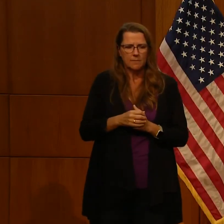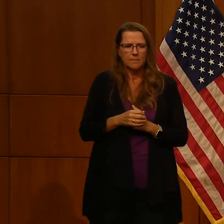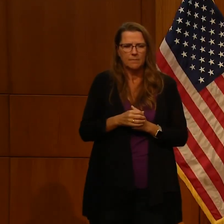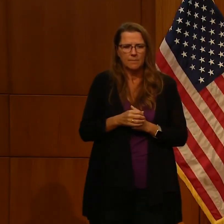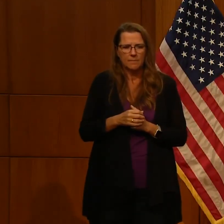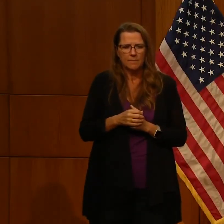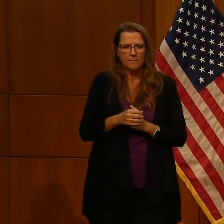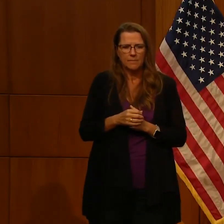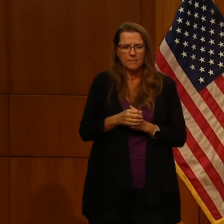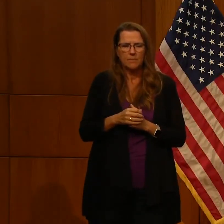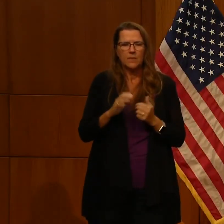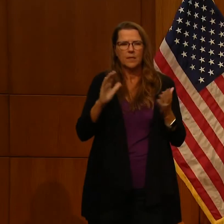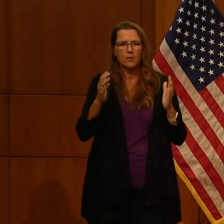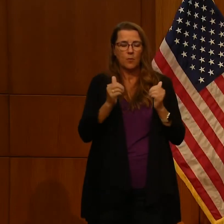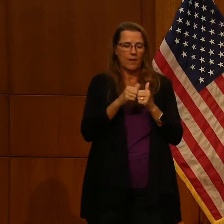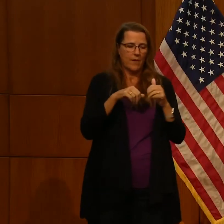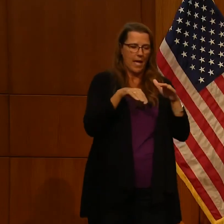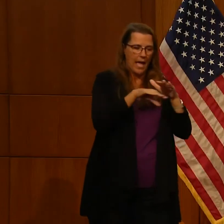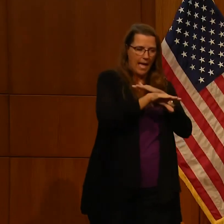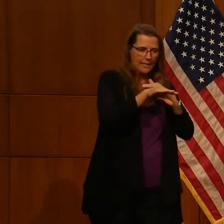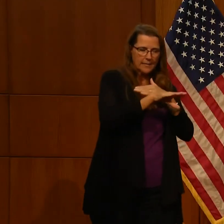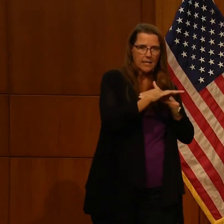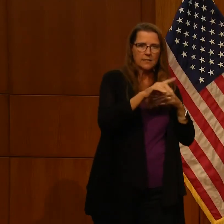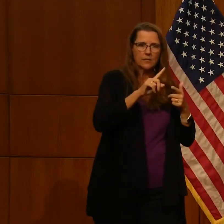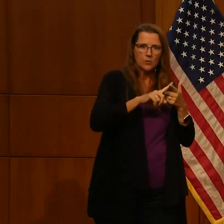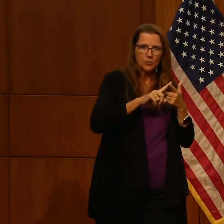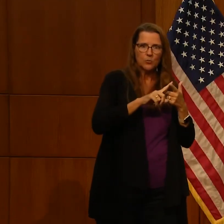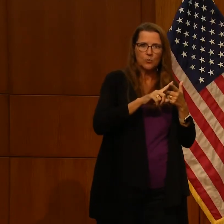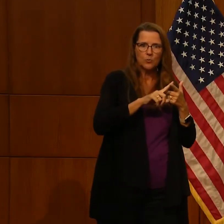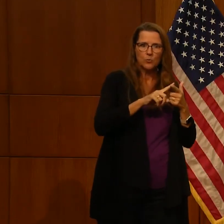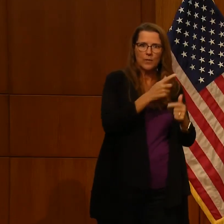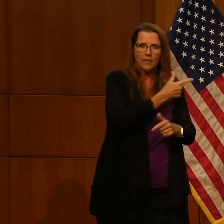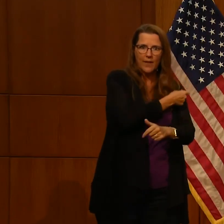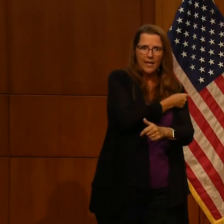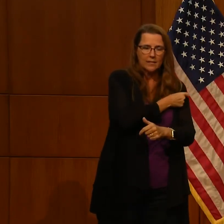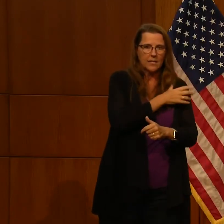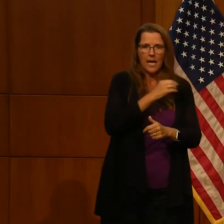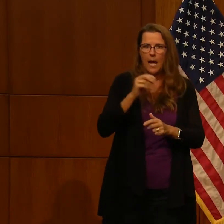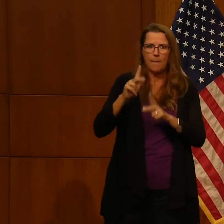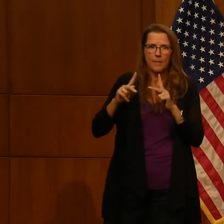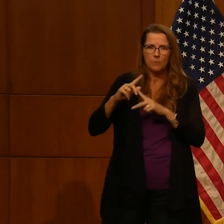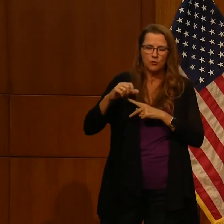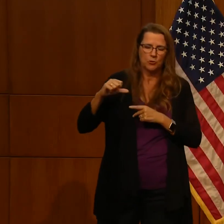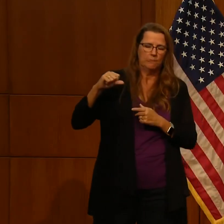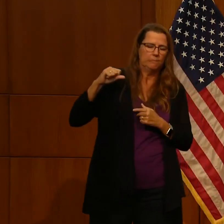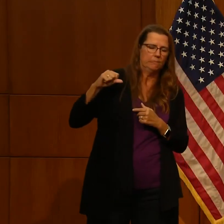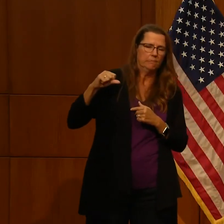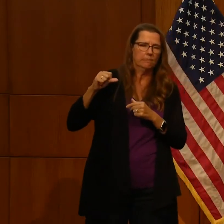OPINION HAS LINED BEEN BLURRED BETWEEN ACCESS TO THE VACCINE,